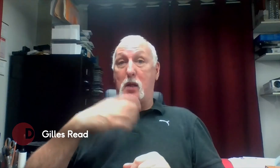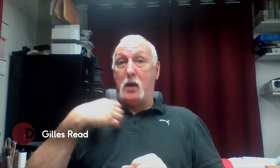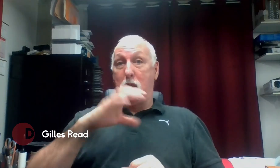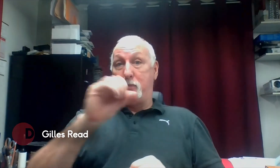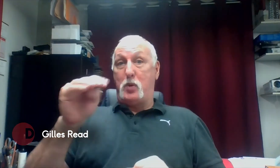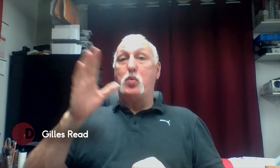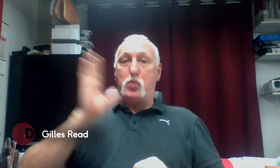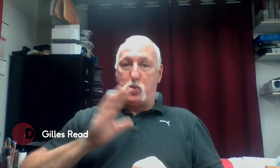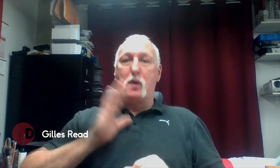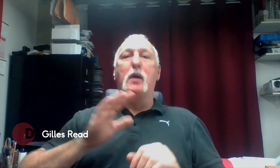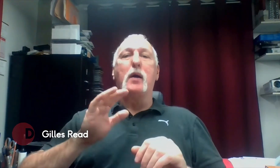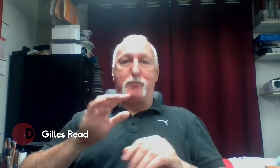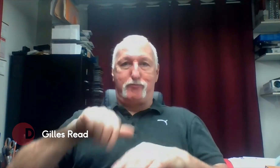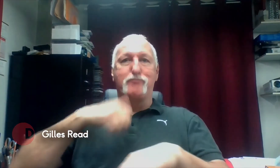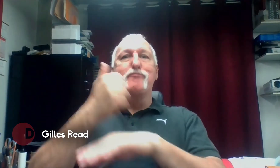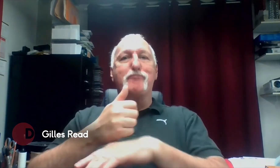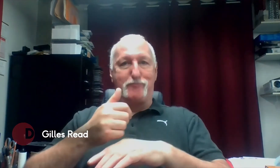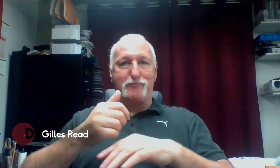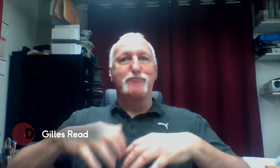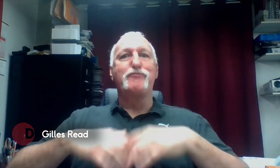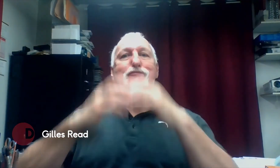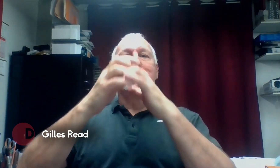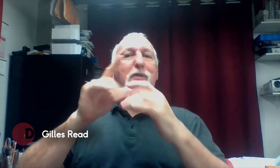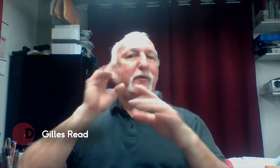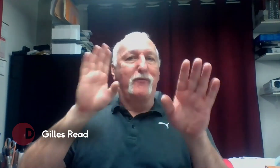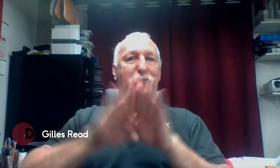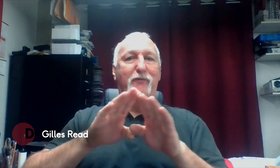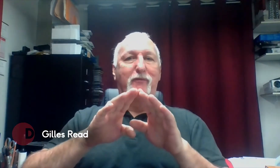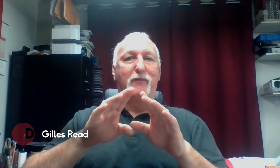[Gilles]: We built the Deaf House